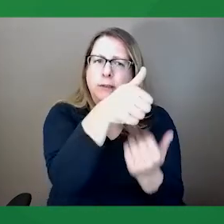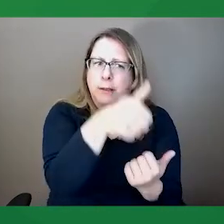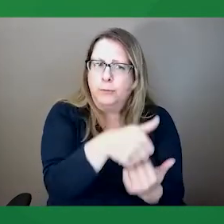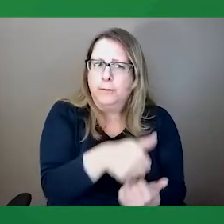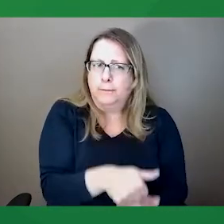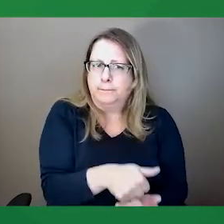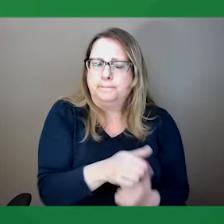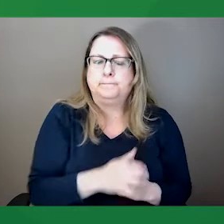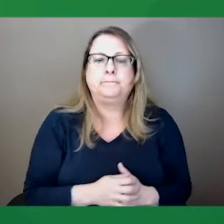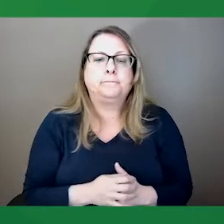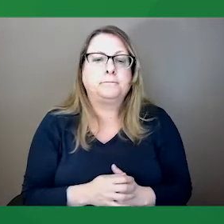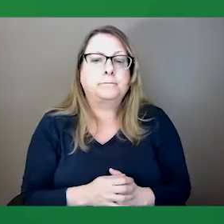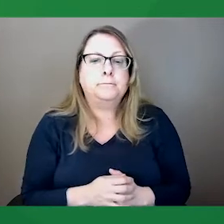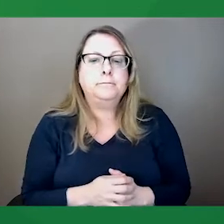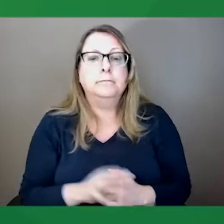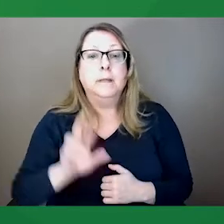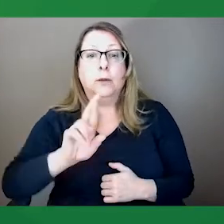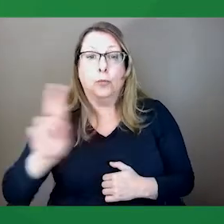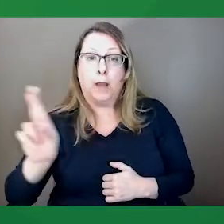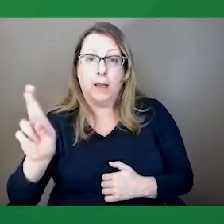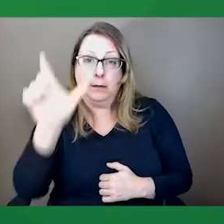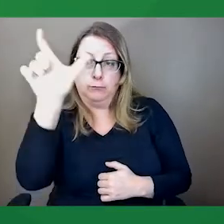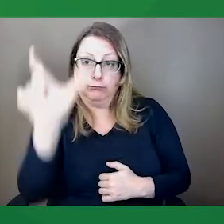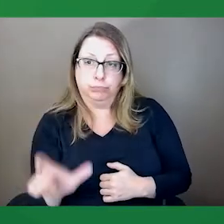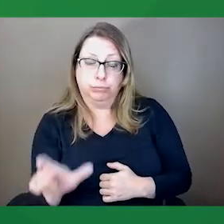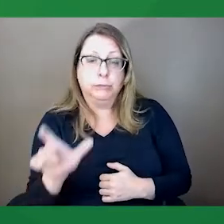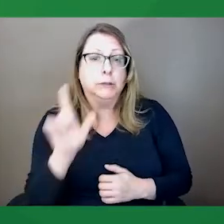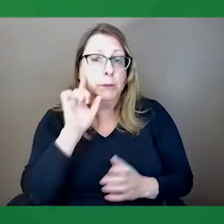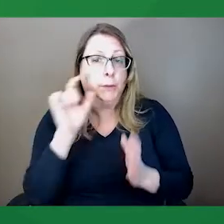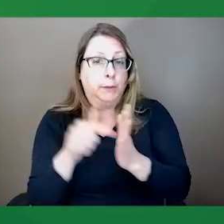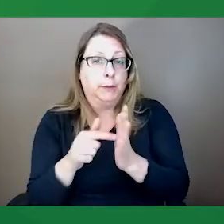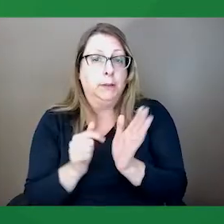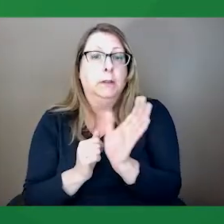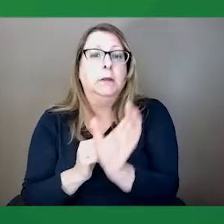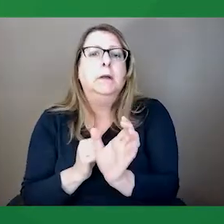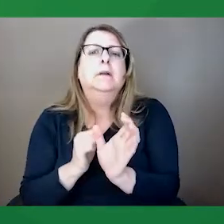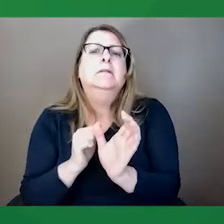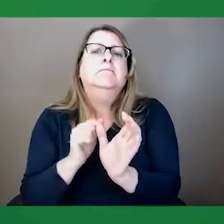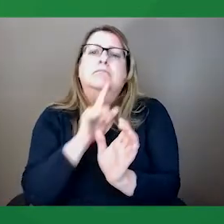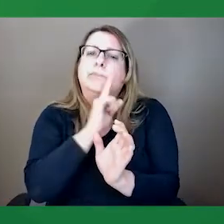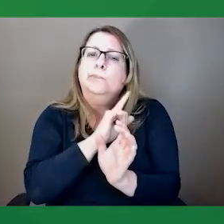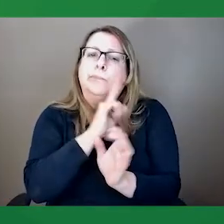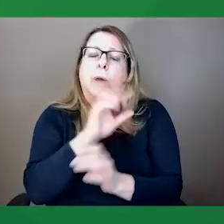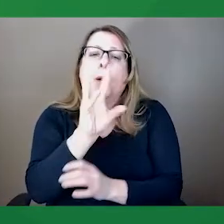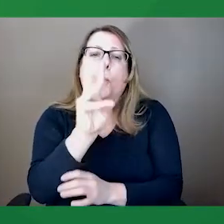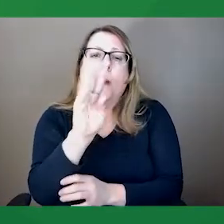and each those those headings has a precedence between them. On the right hand side of the screen,